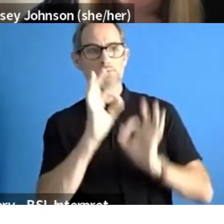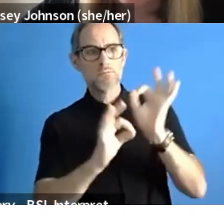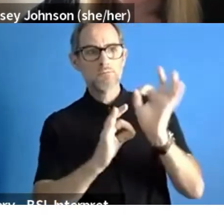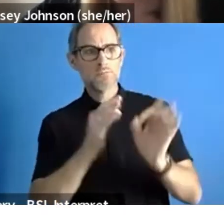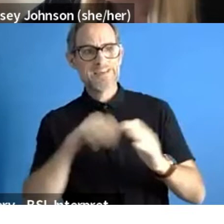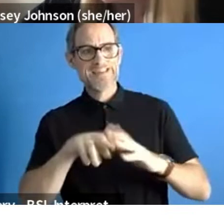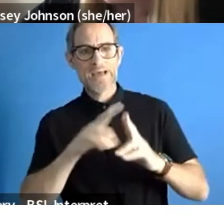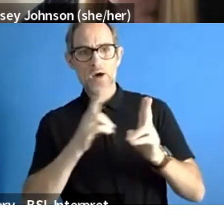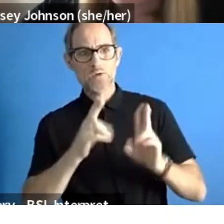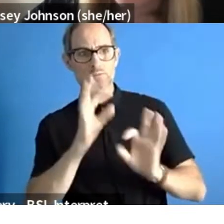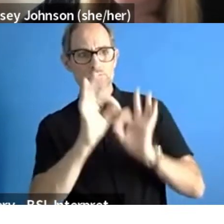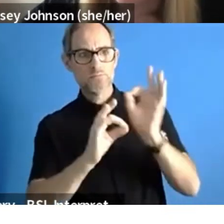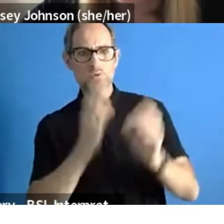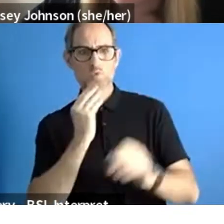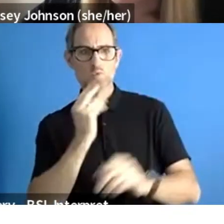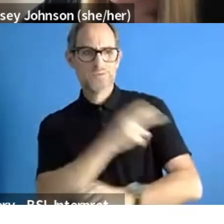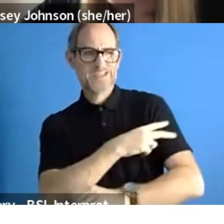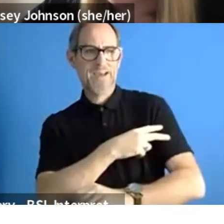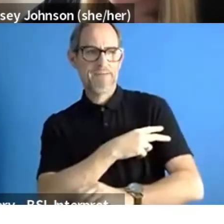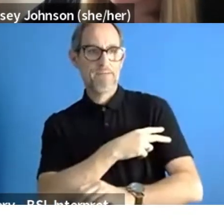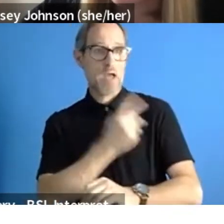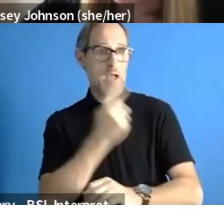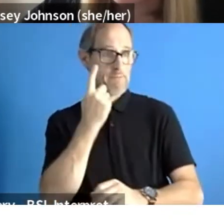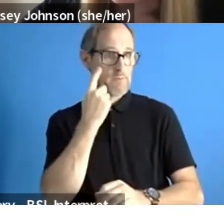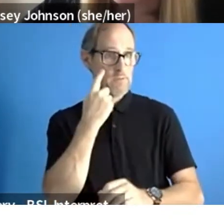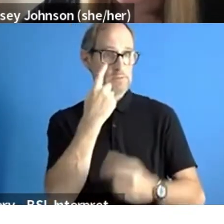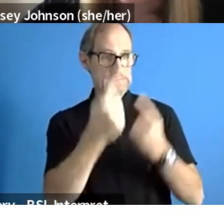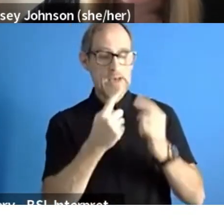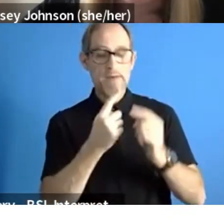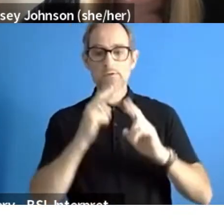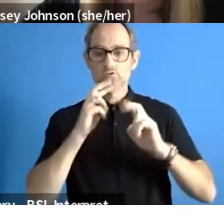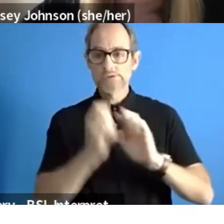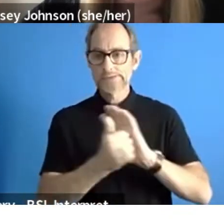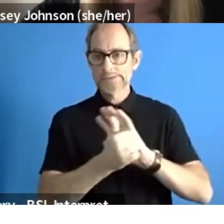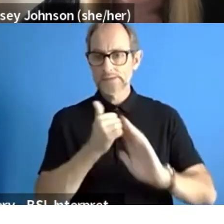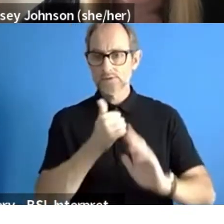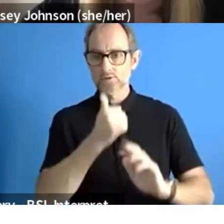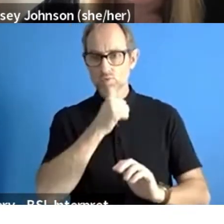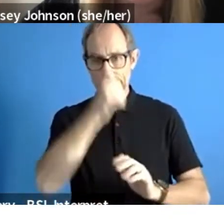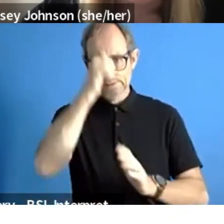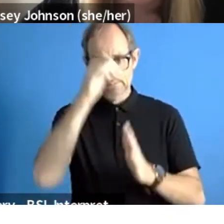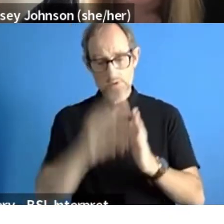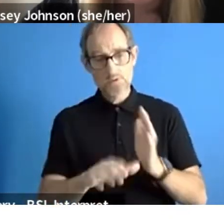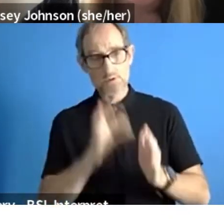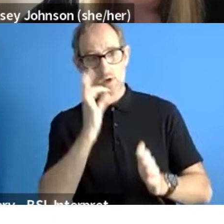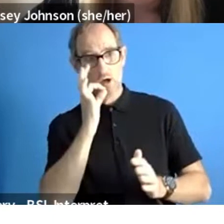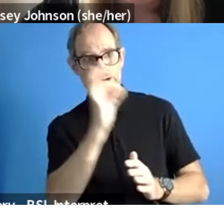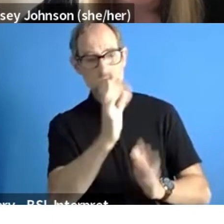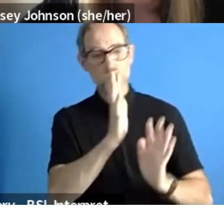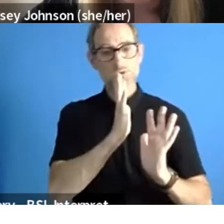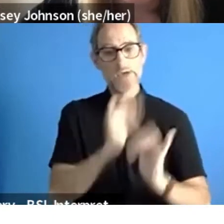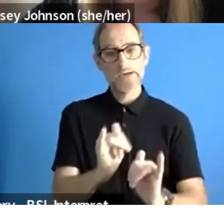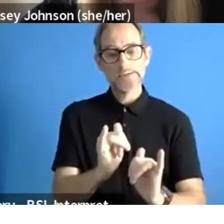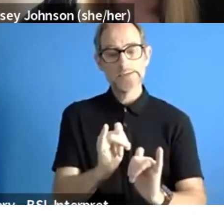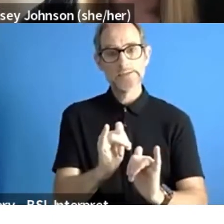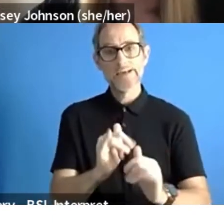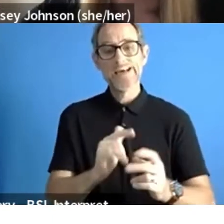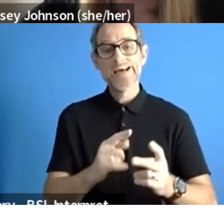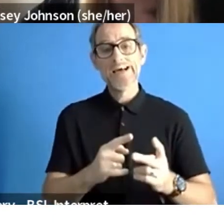This could be a good option if you have user experience skills in your organisation. If you choose this route, it's really